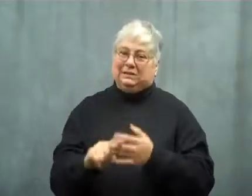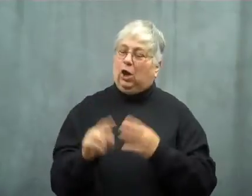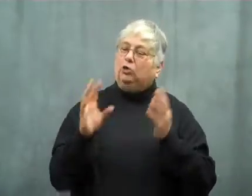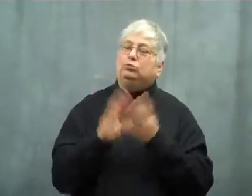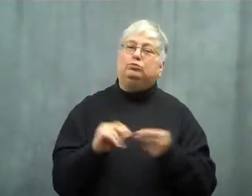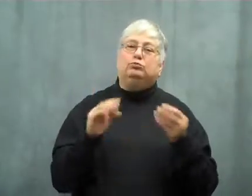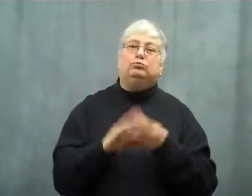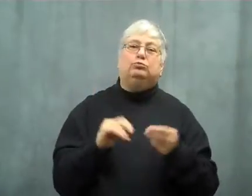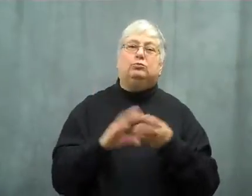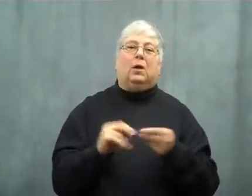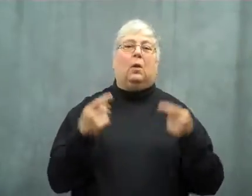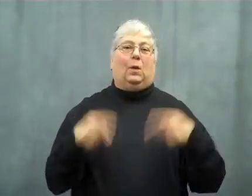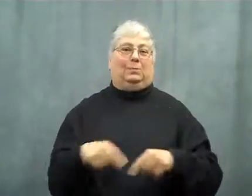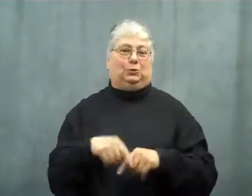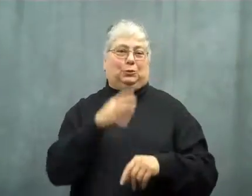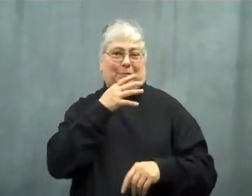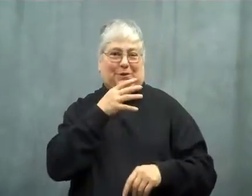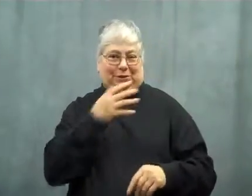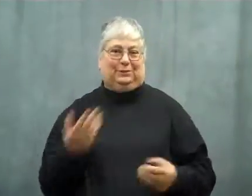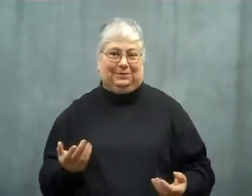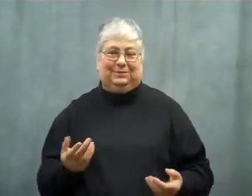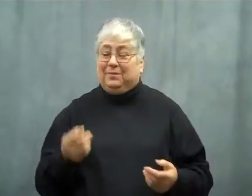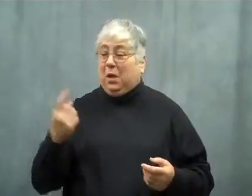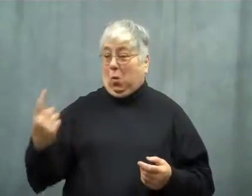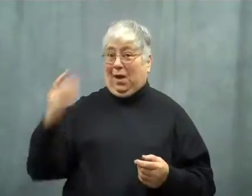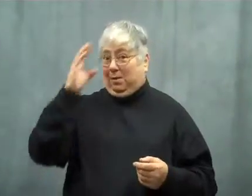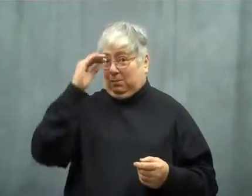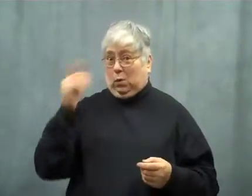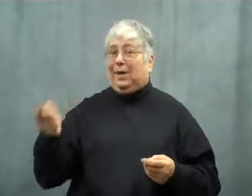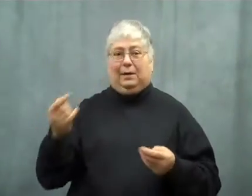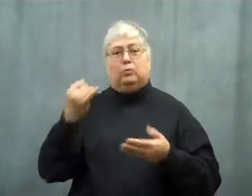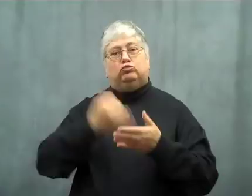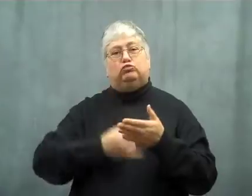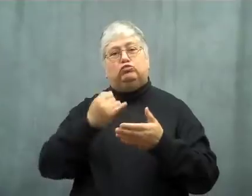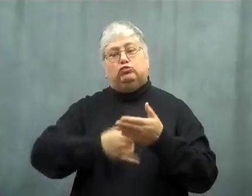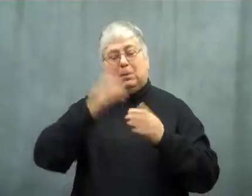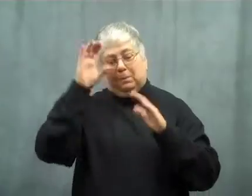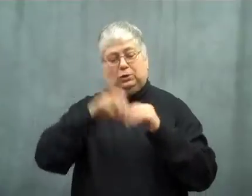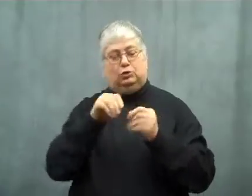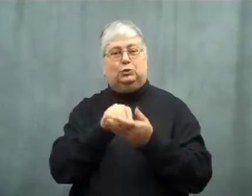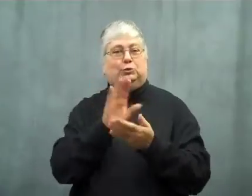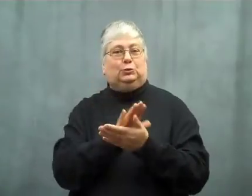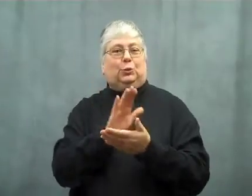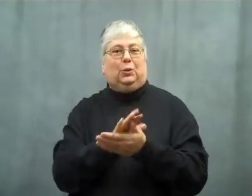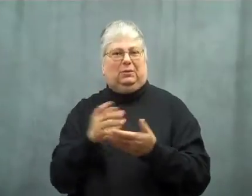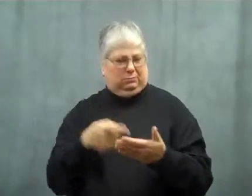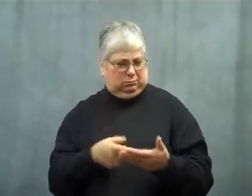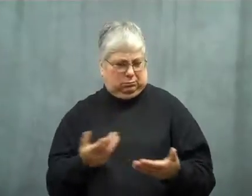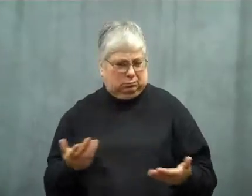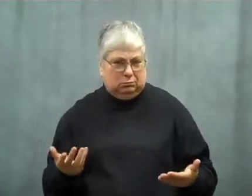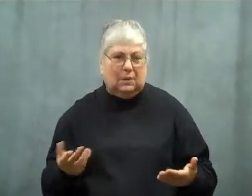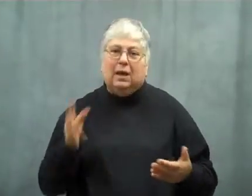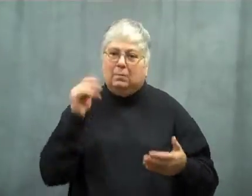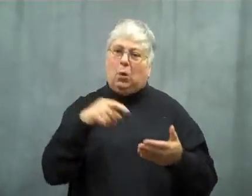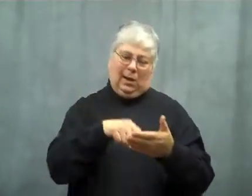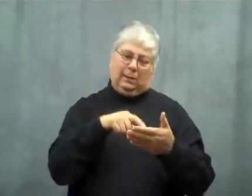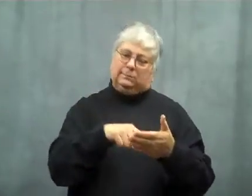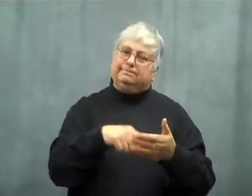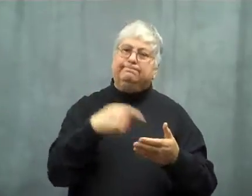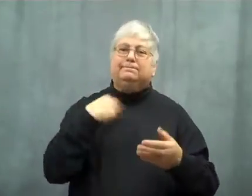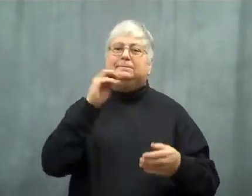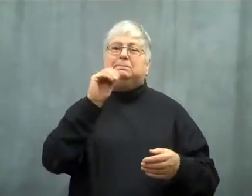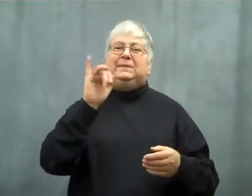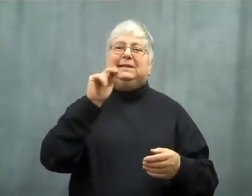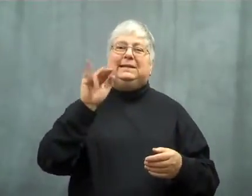They started talking about what happened to their mother.